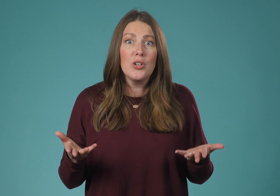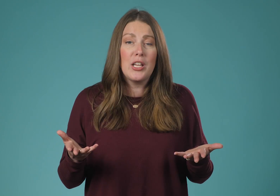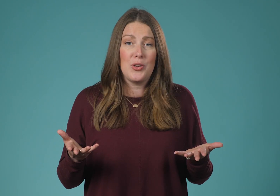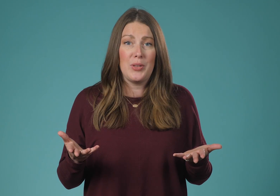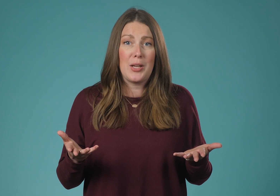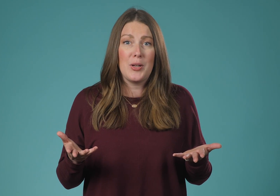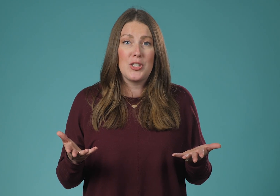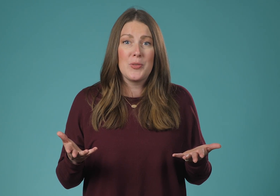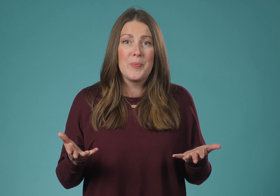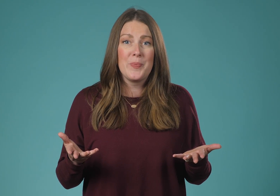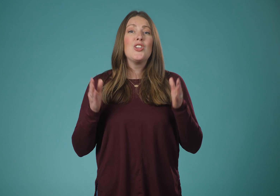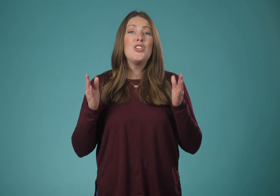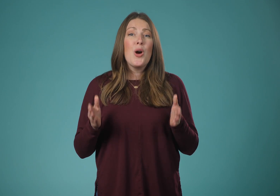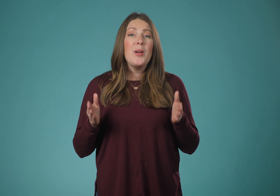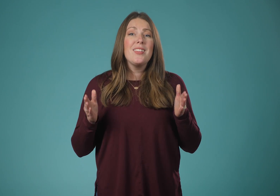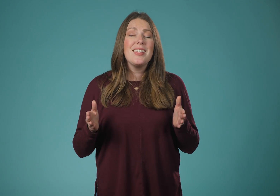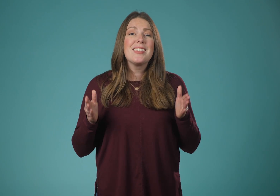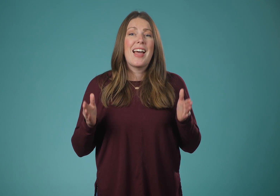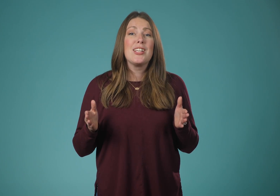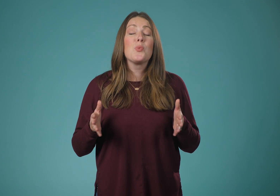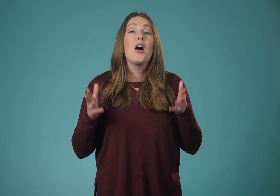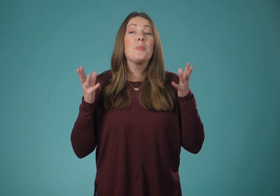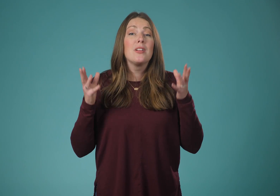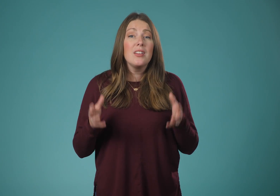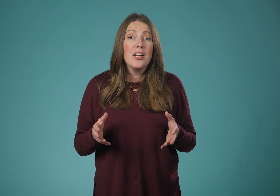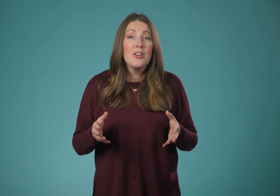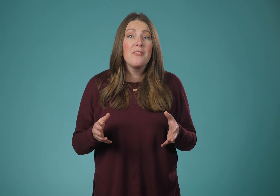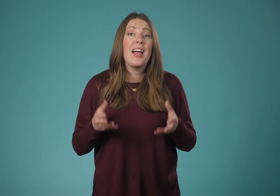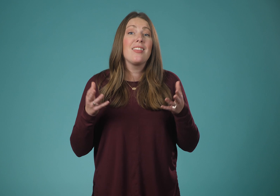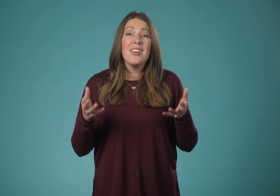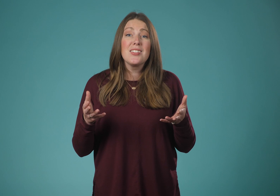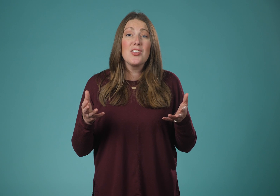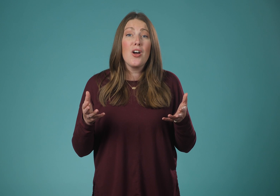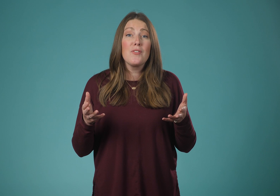learning a new language. Knowing these signs will help clarify things in the